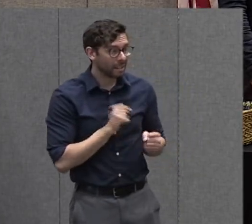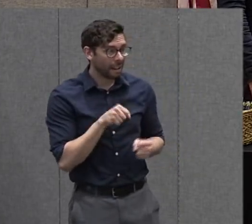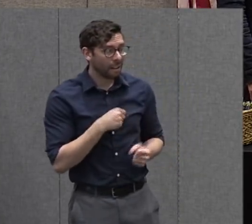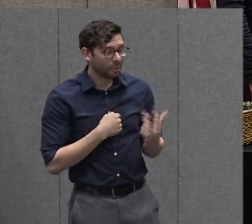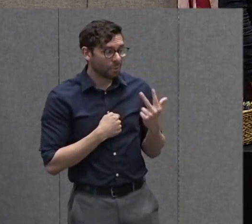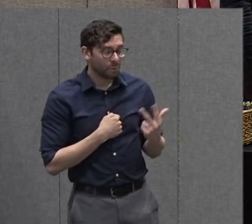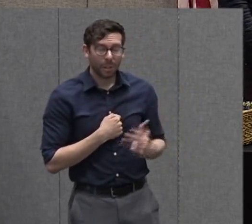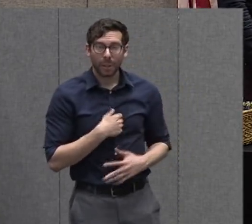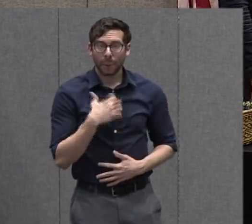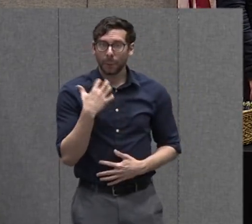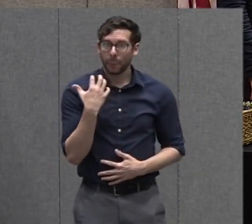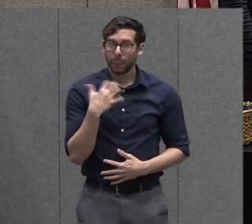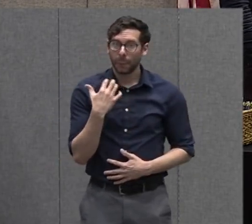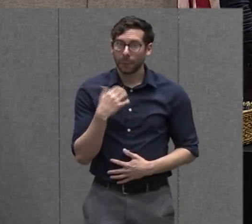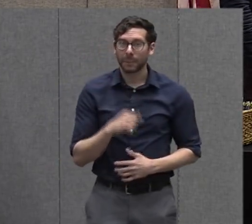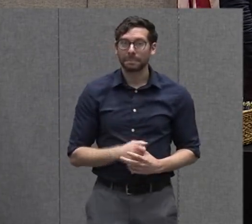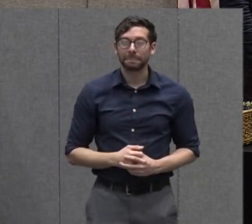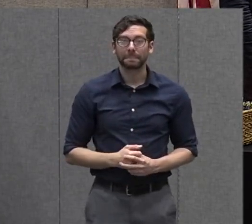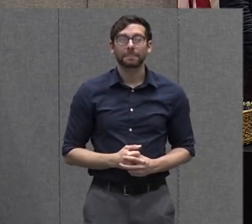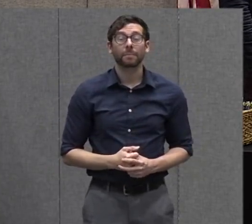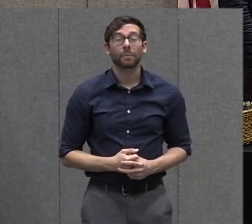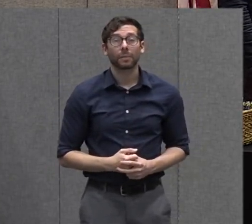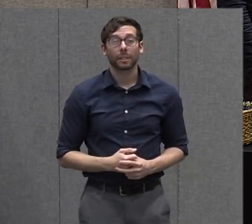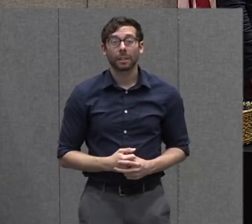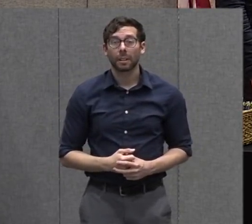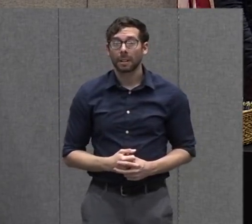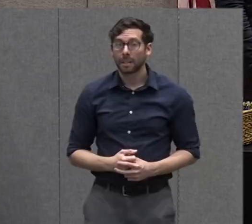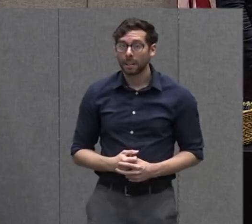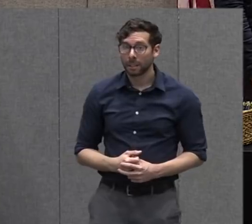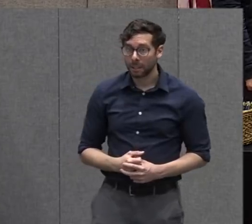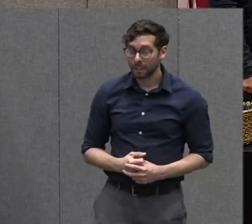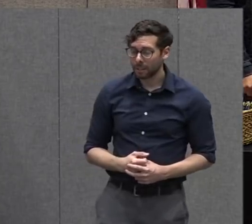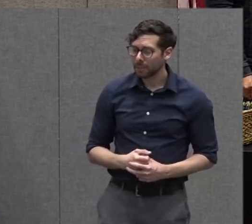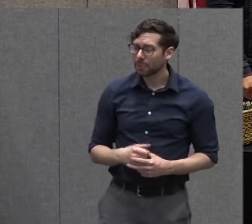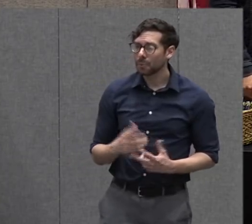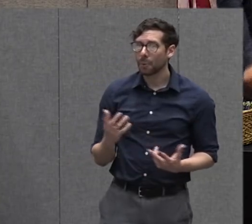[Mr. R] Right. So what's one of the things that we are told to do a lot of,